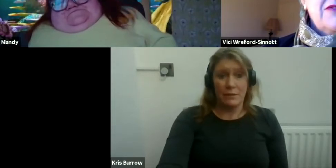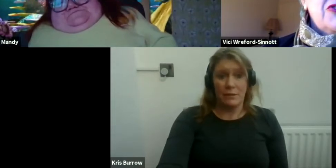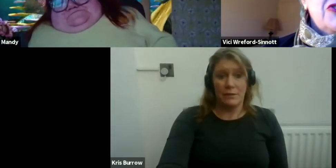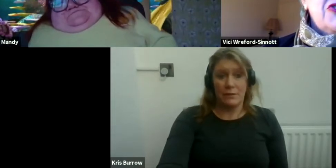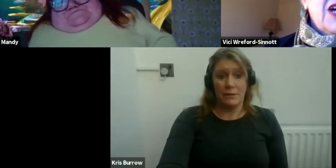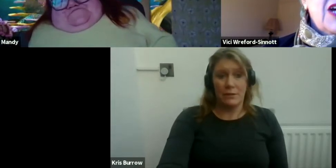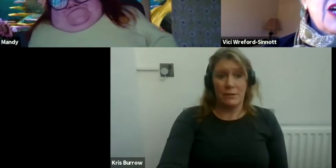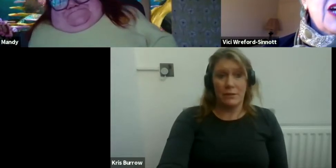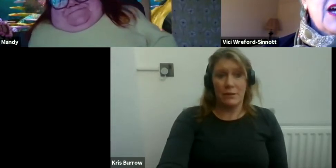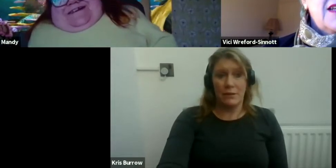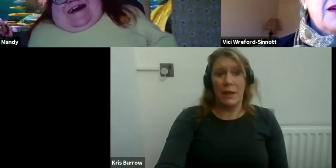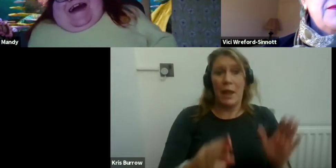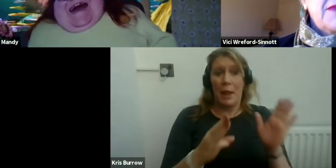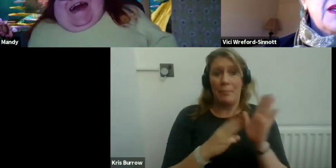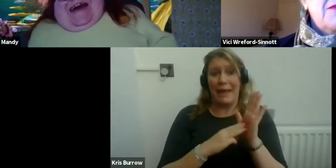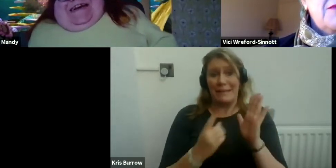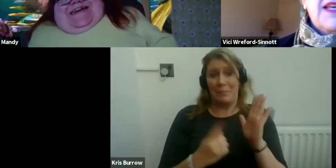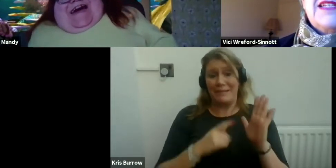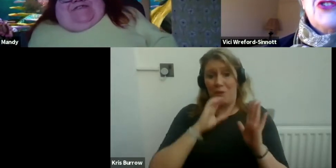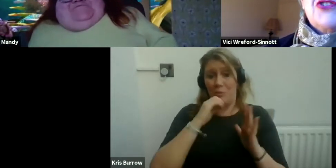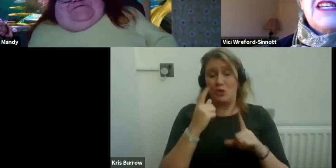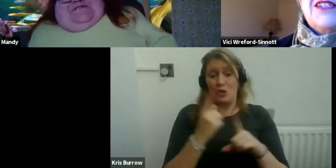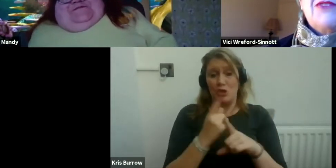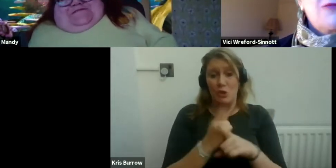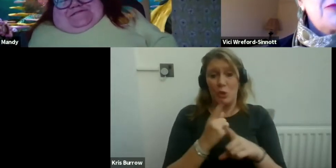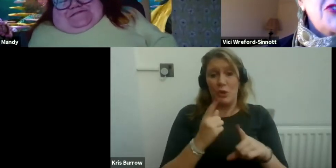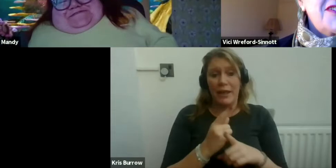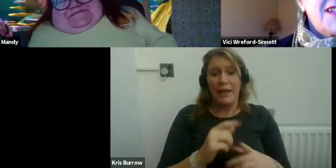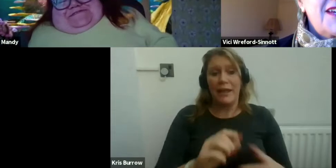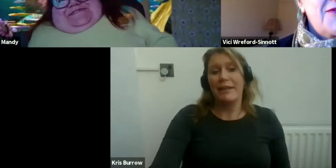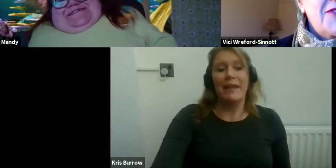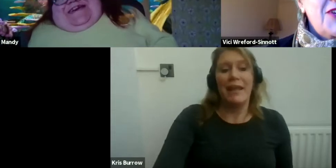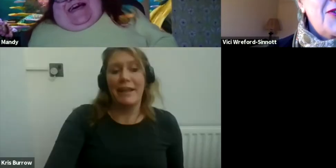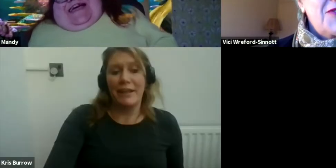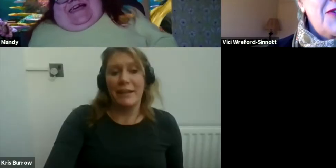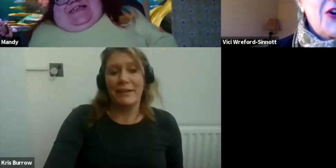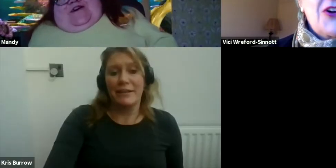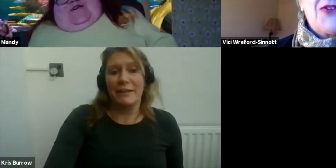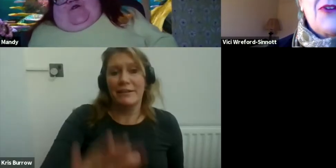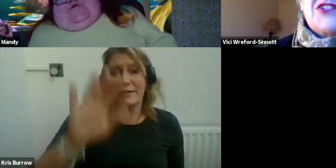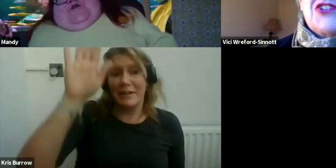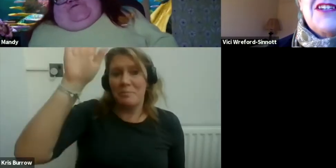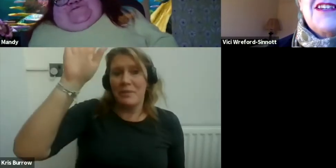just chat and please just interrupt us, if you have a question.